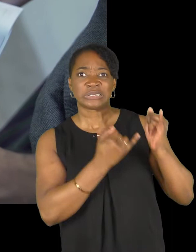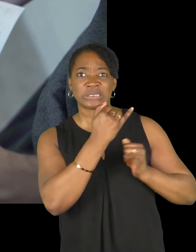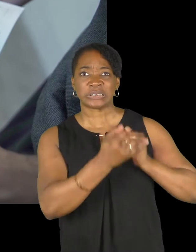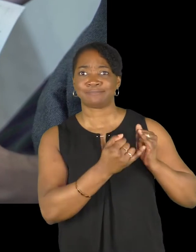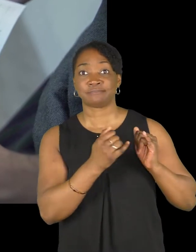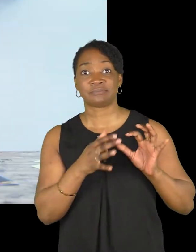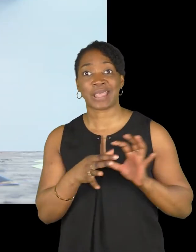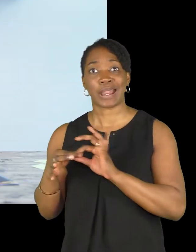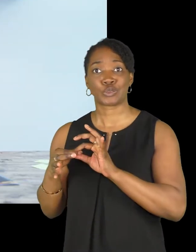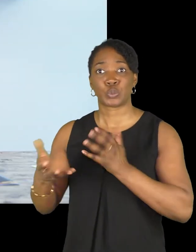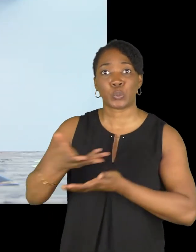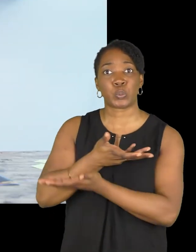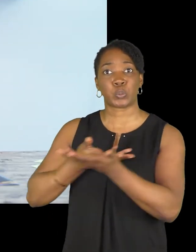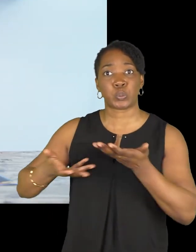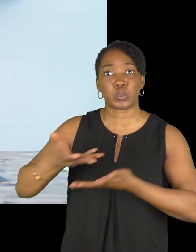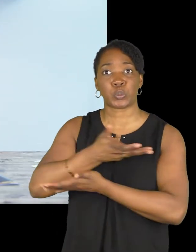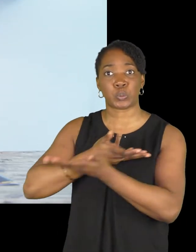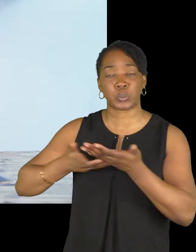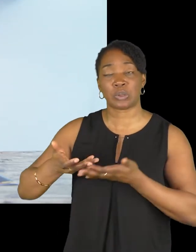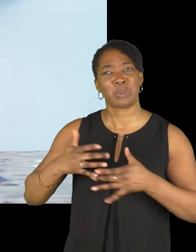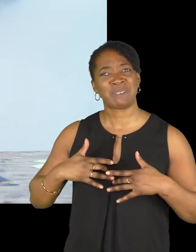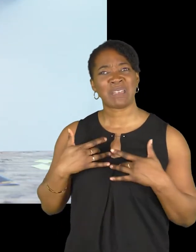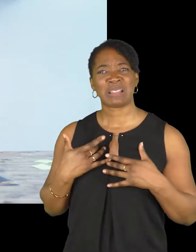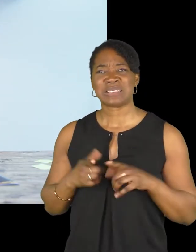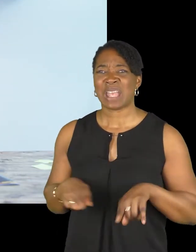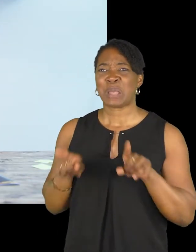discourse and that's it. And we kind of were feeling that we're saying the same things again,